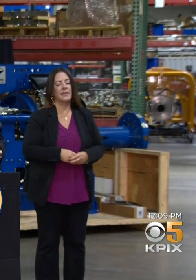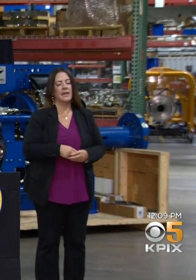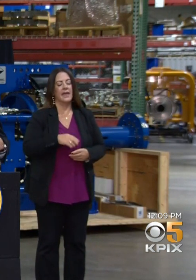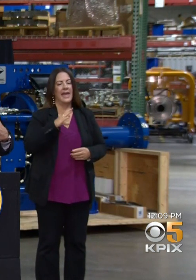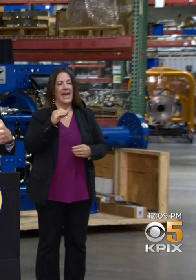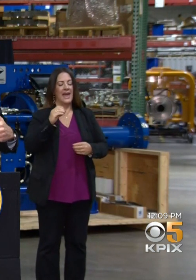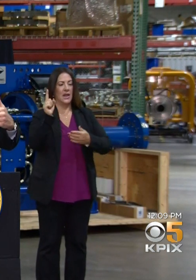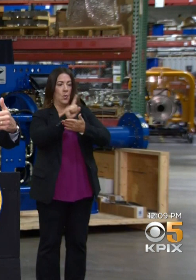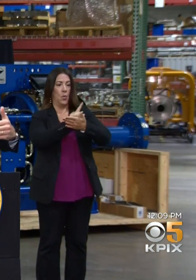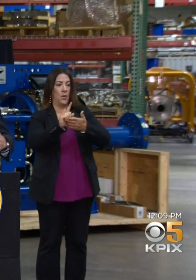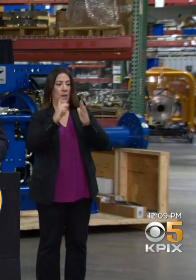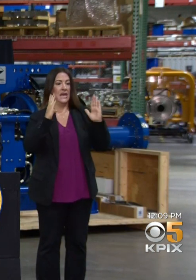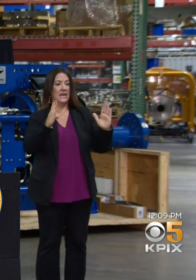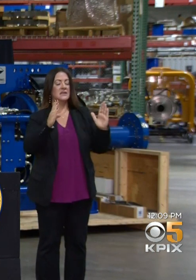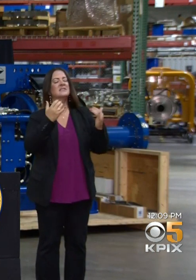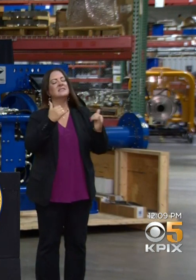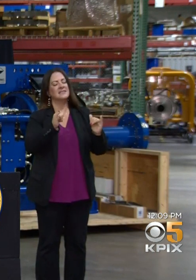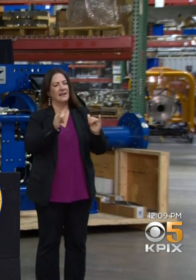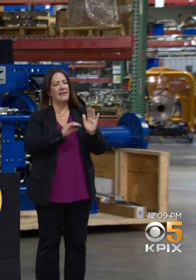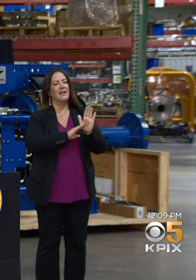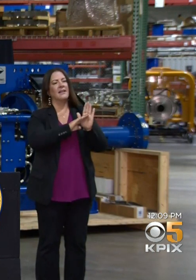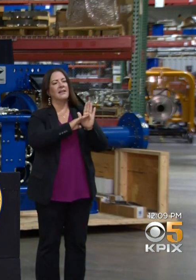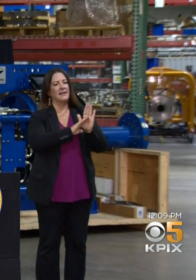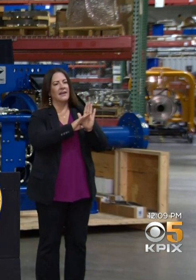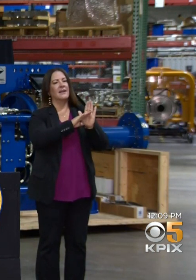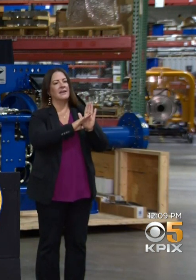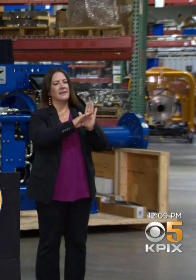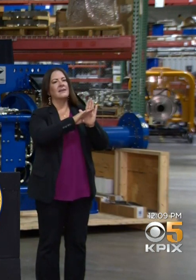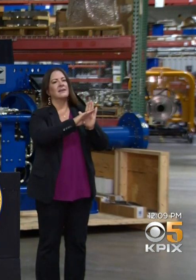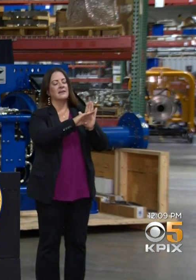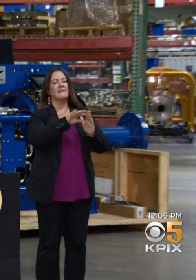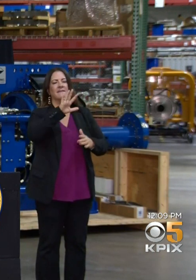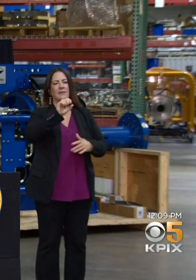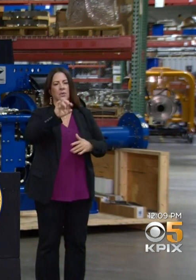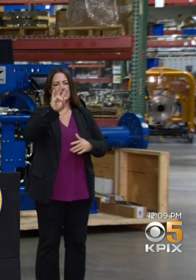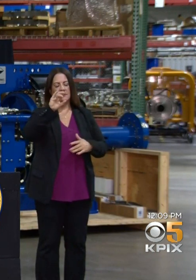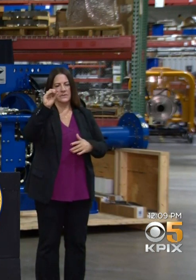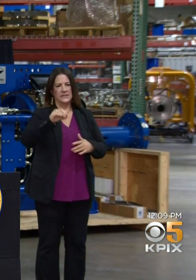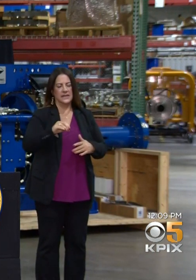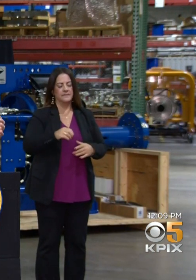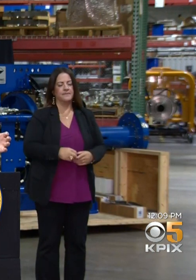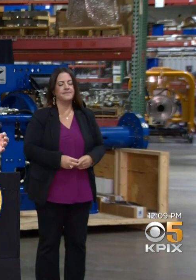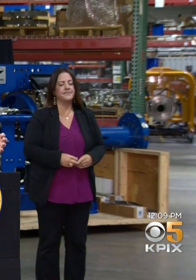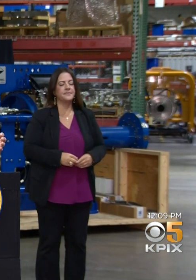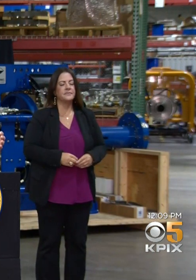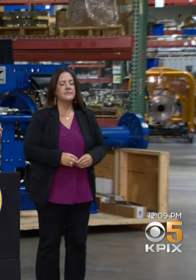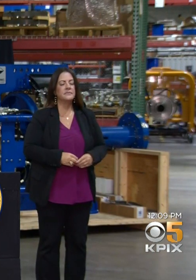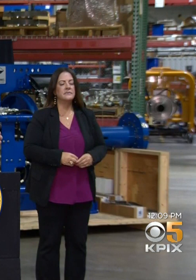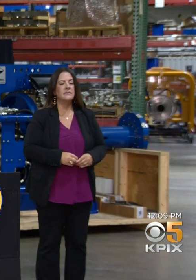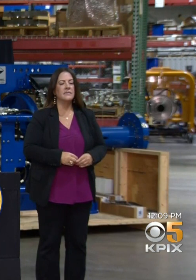LAST 14-DAY PERIOD, INCLUDING THE LAST 4 HOURS, OUR POSITIVE RATE IS AT 5.3%. THAT'S UP FROM 5.1% A FEW DAYS